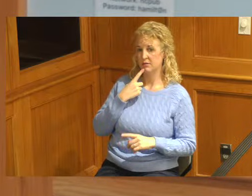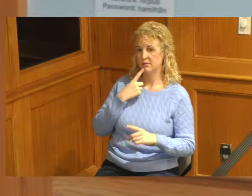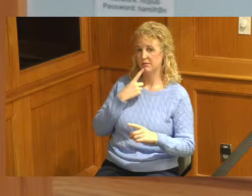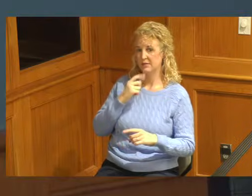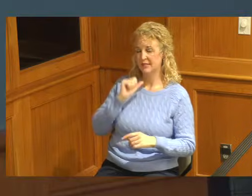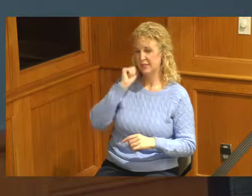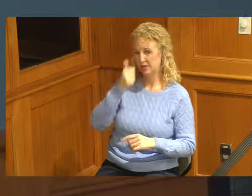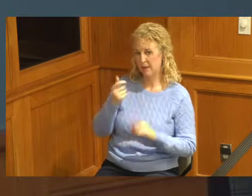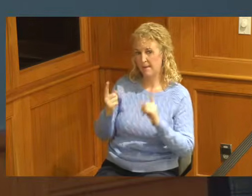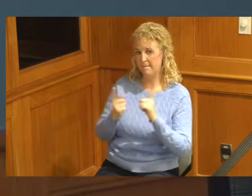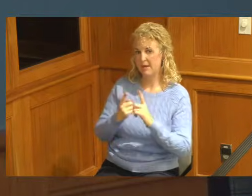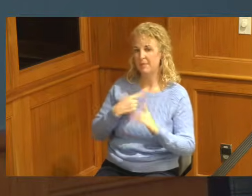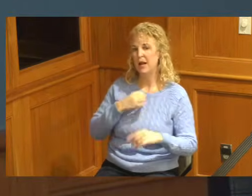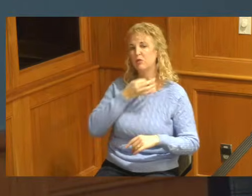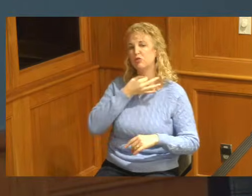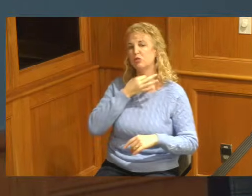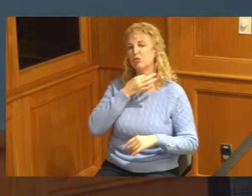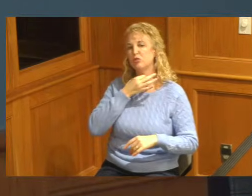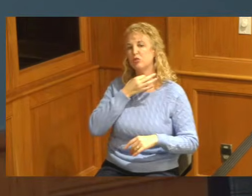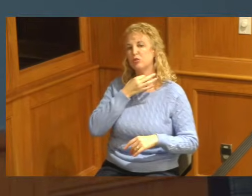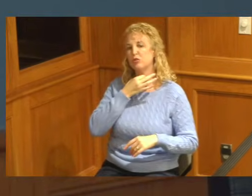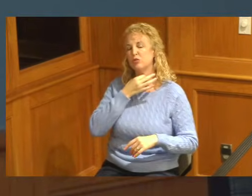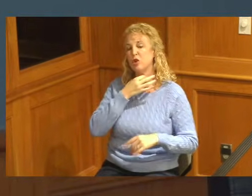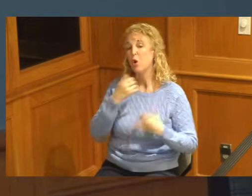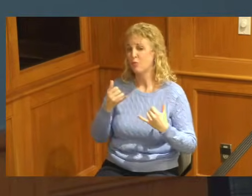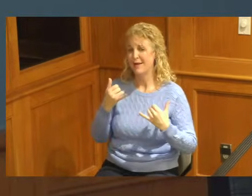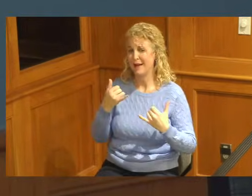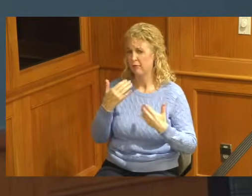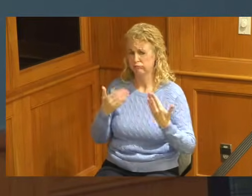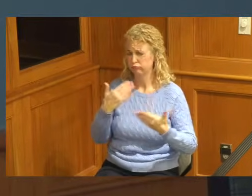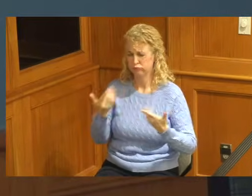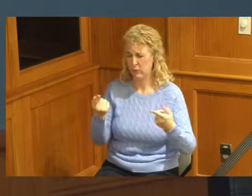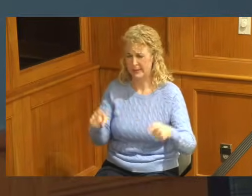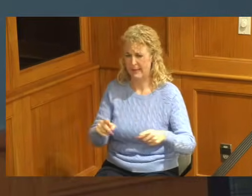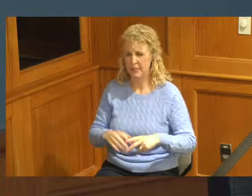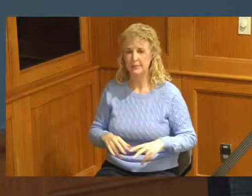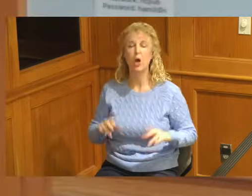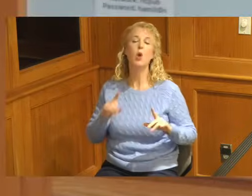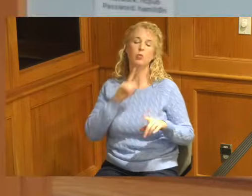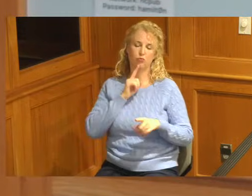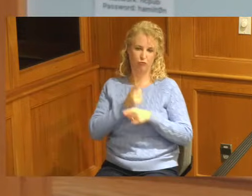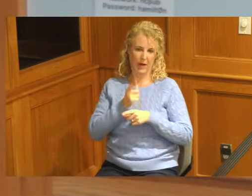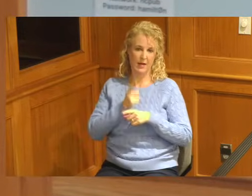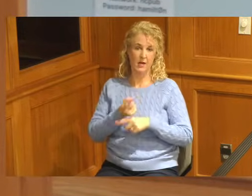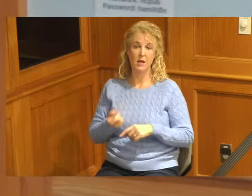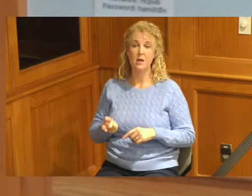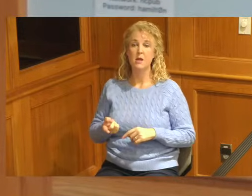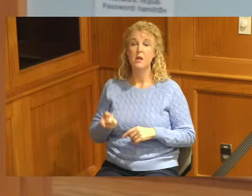that. Okay. But I At what stage are you? Sure. Yeah. Um, so they've they've shared with us what